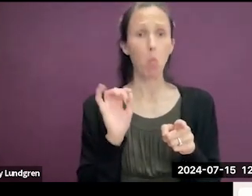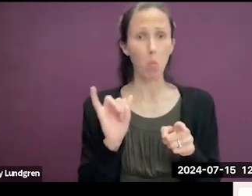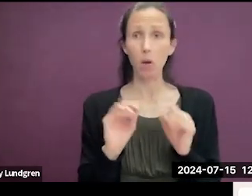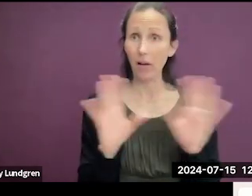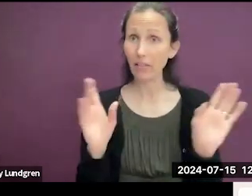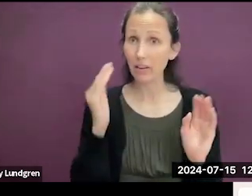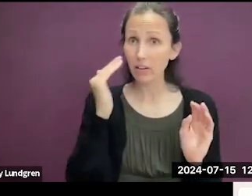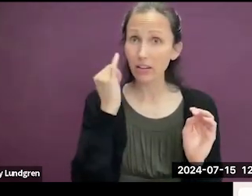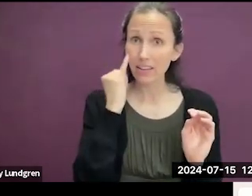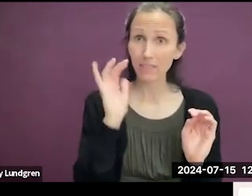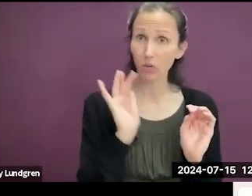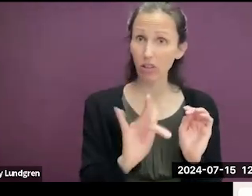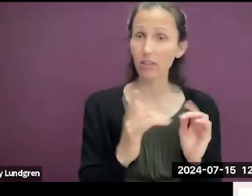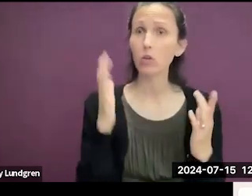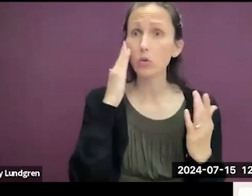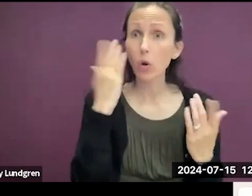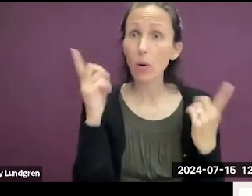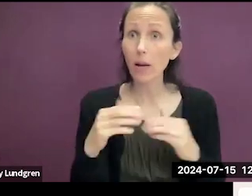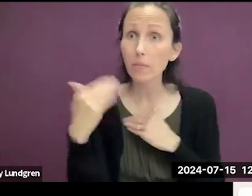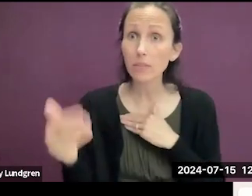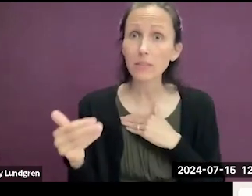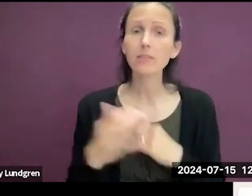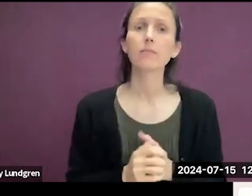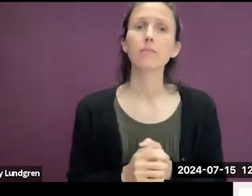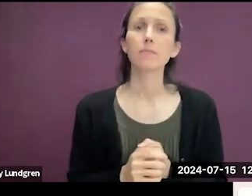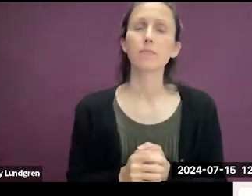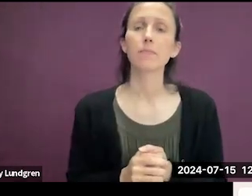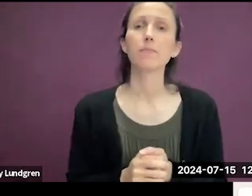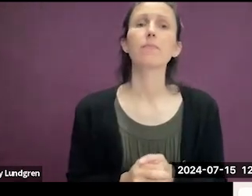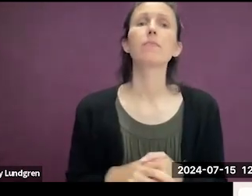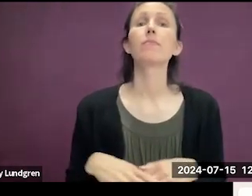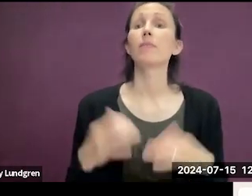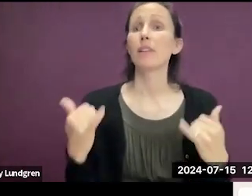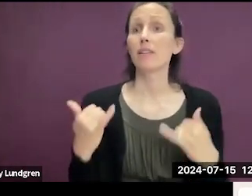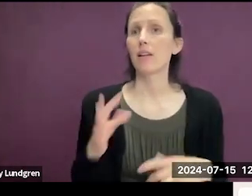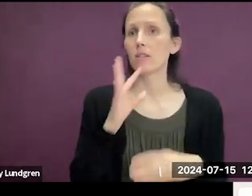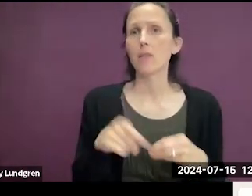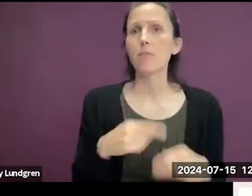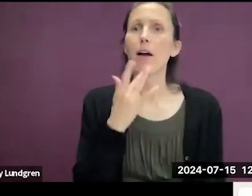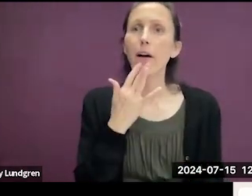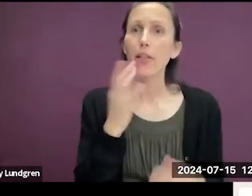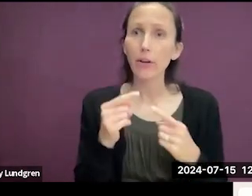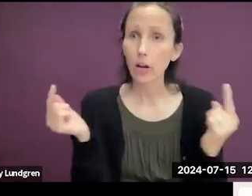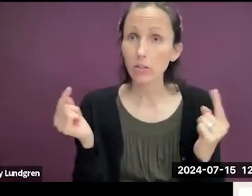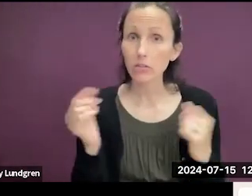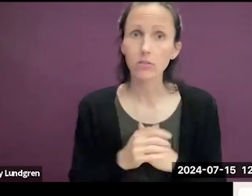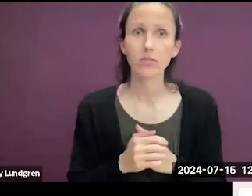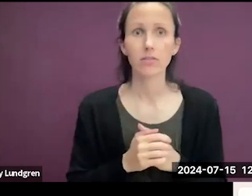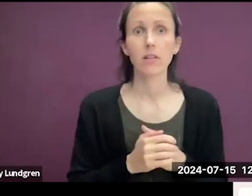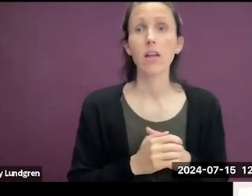So now I wanna talk about color contrast. So we're gonna see a couple different images here of the Colour Contrast Analyzer tool,